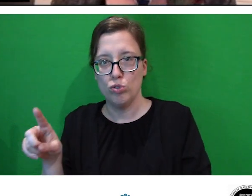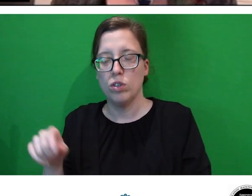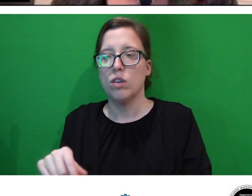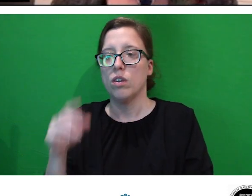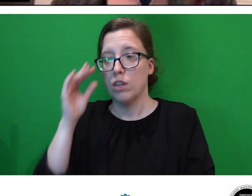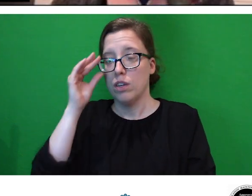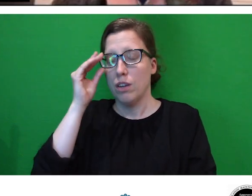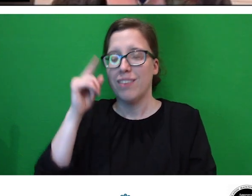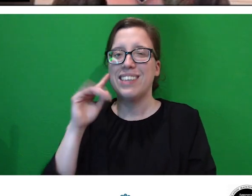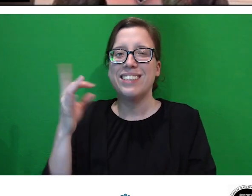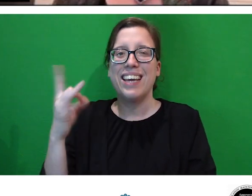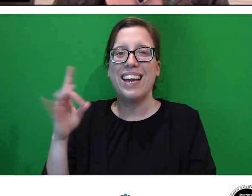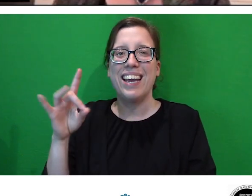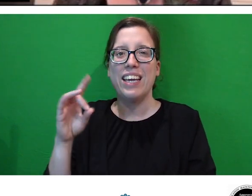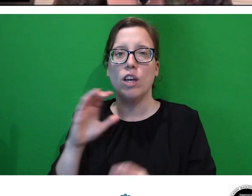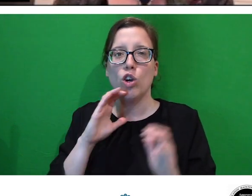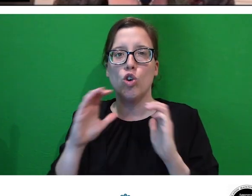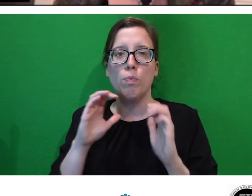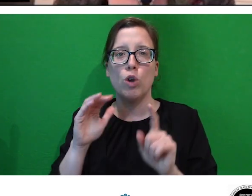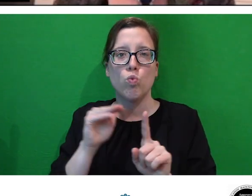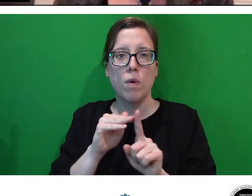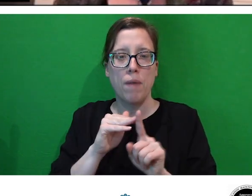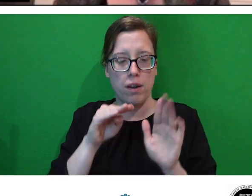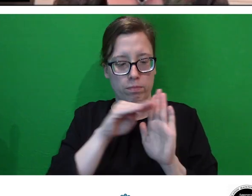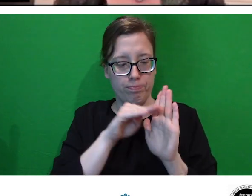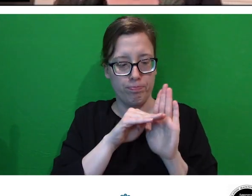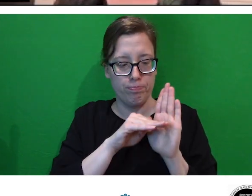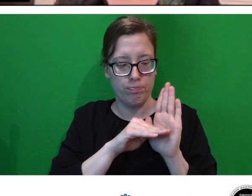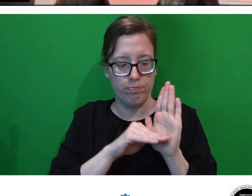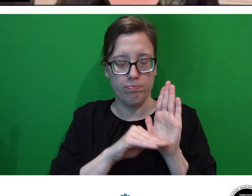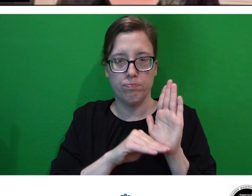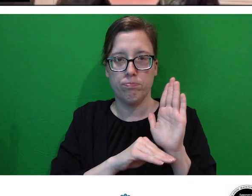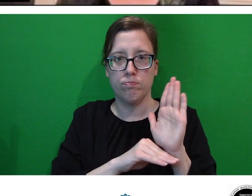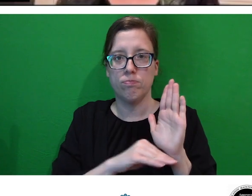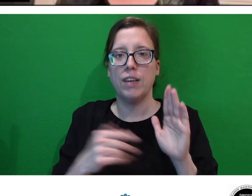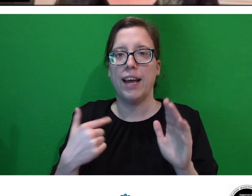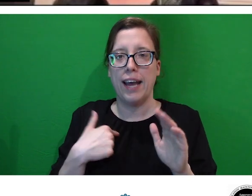sheet that I provided to Holly that she and Jen have provided to you.